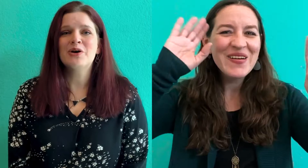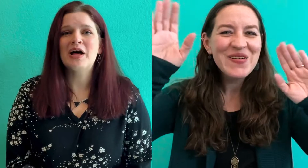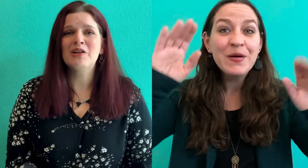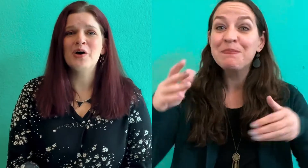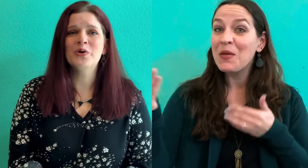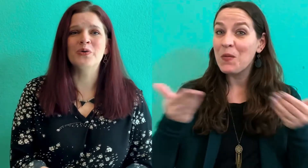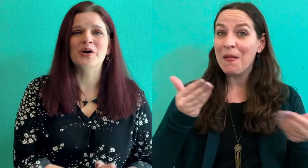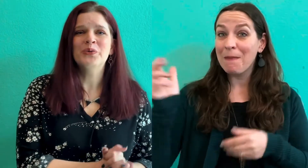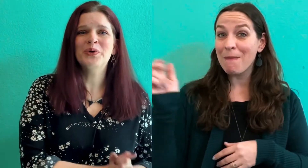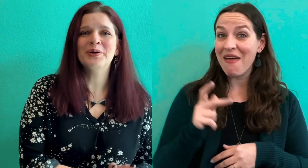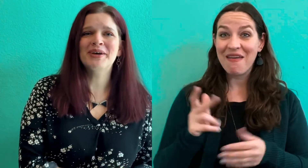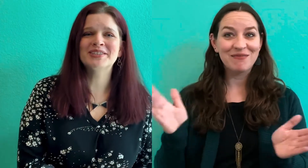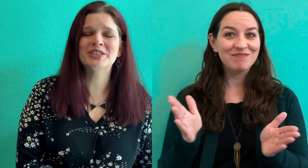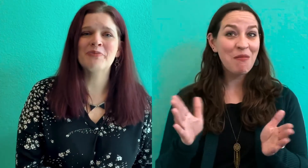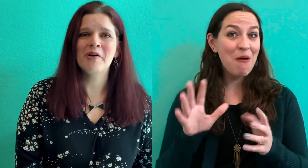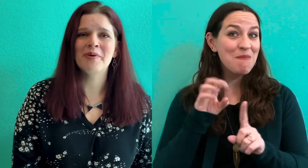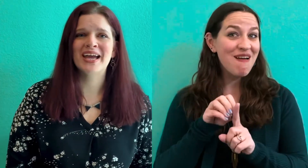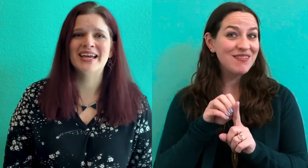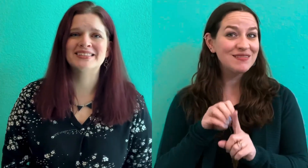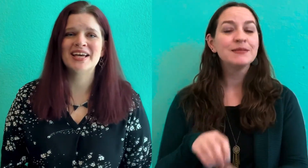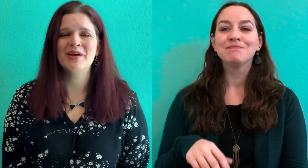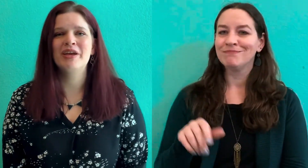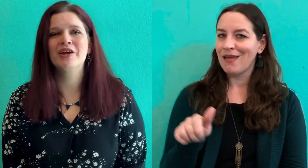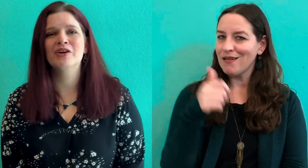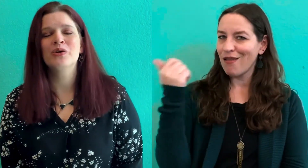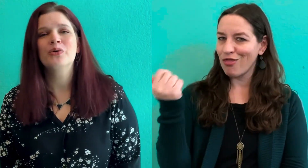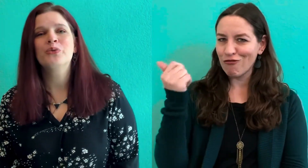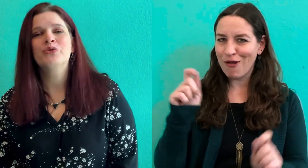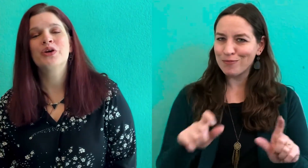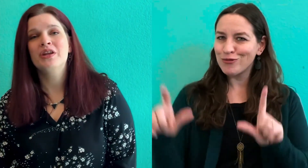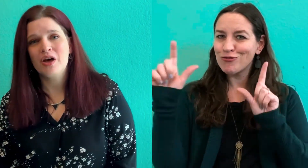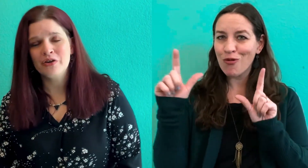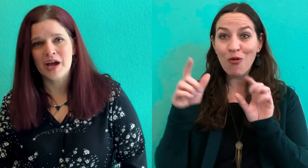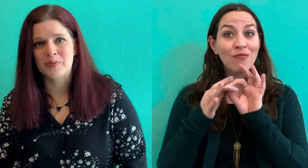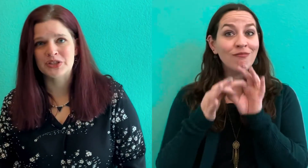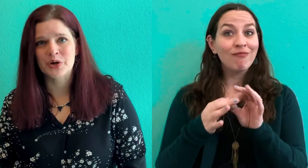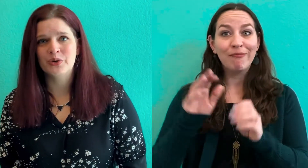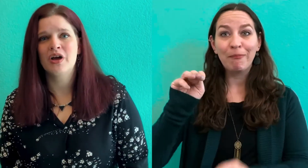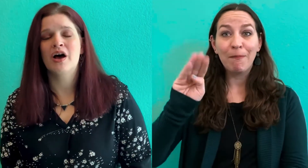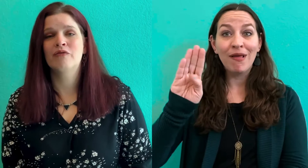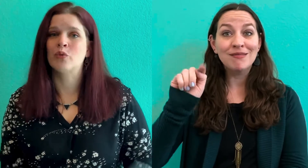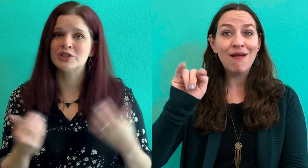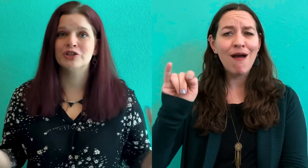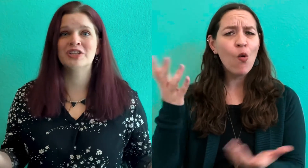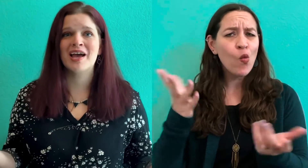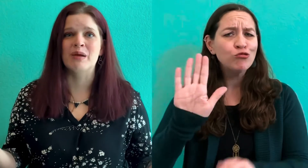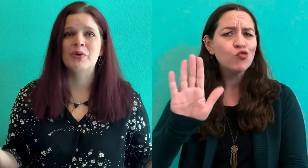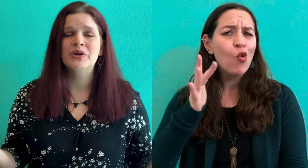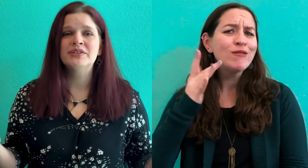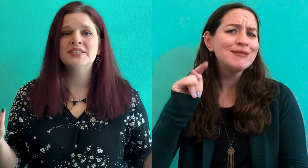Hello, hello, welcome back to Small Bites, I'm here for another episode of What's Your Type?